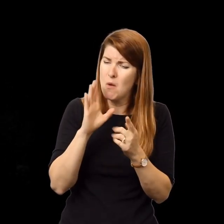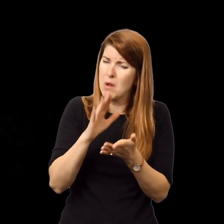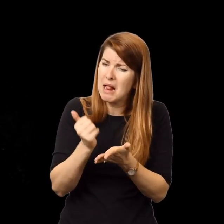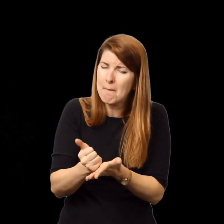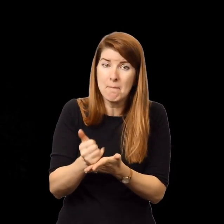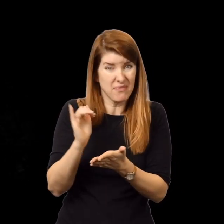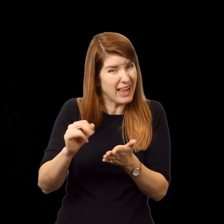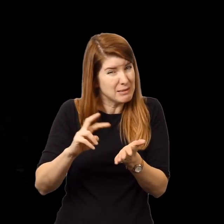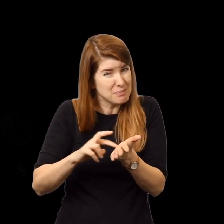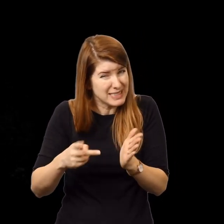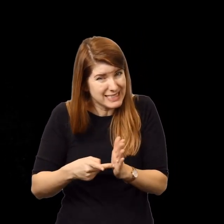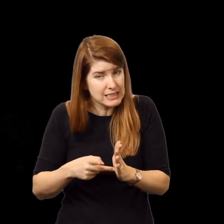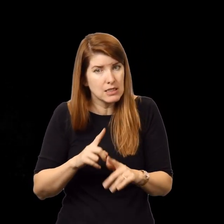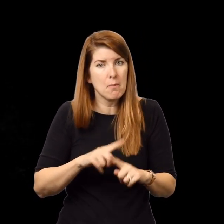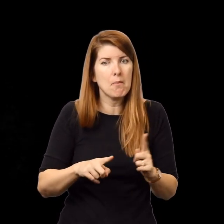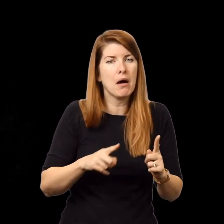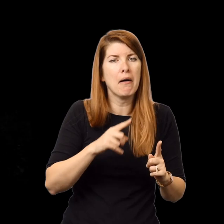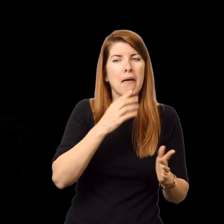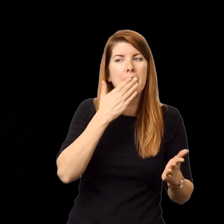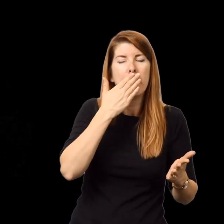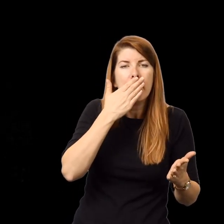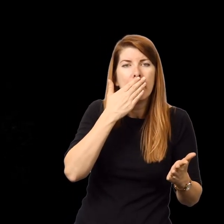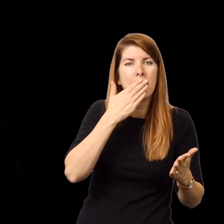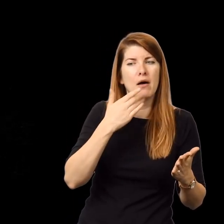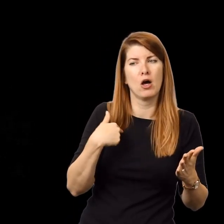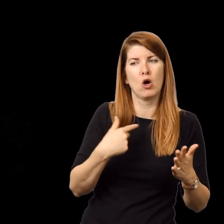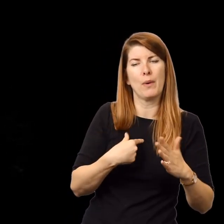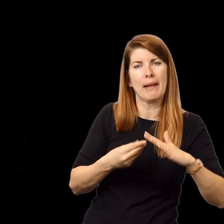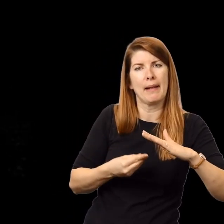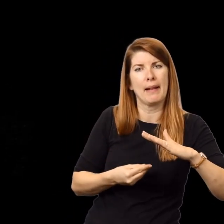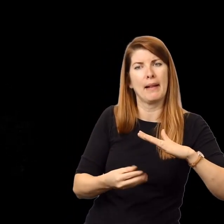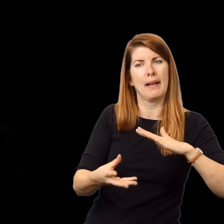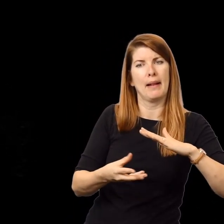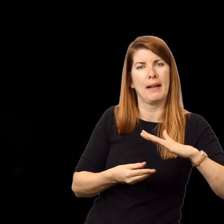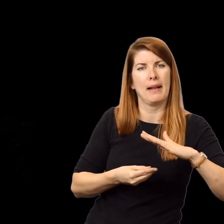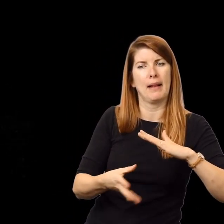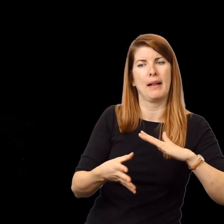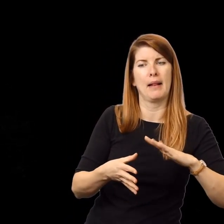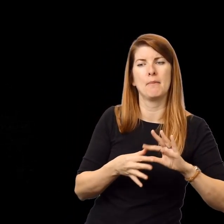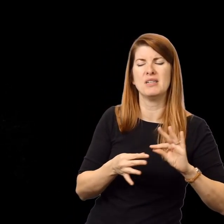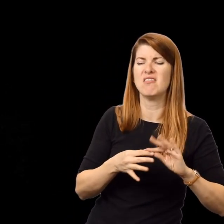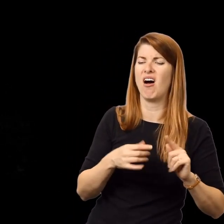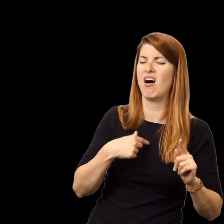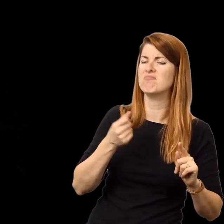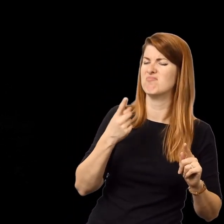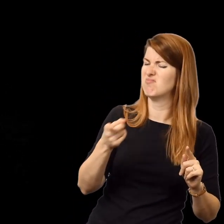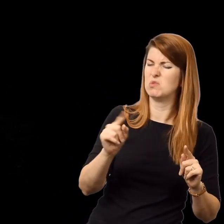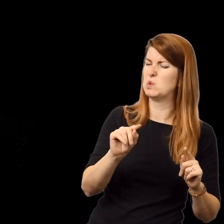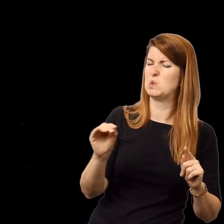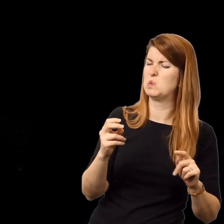I know you're struggling, I'm going to help you out. But without meaning to, we inadvertently send the message that says, I get it.